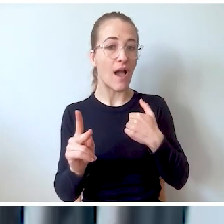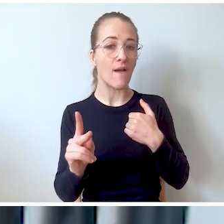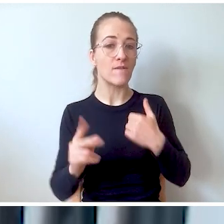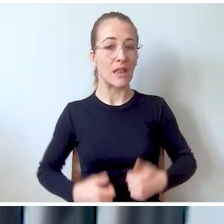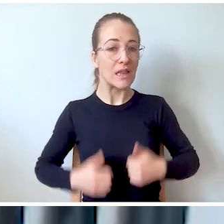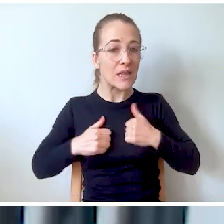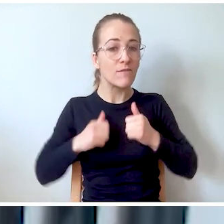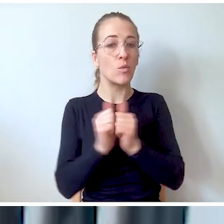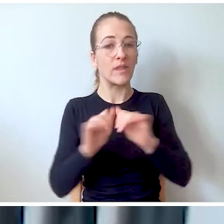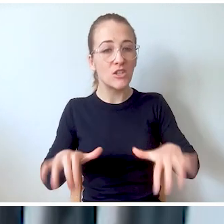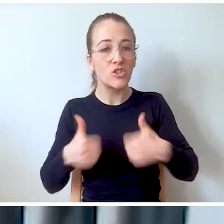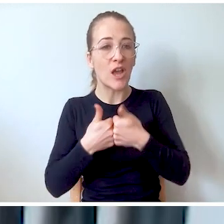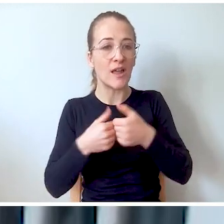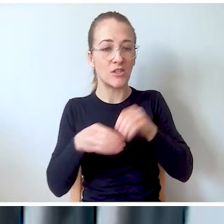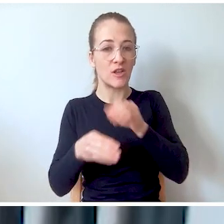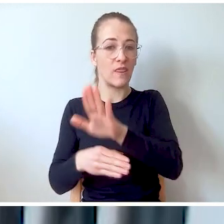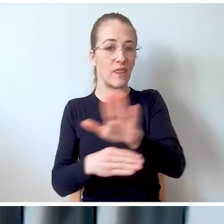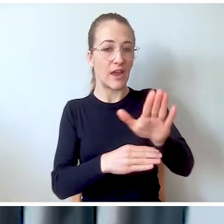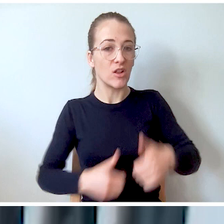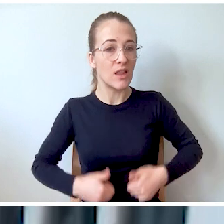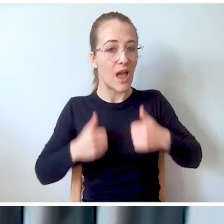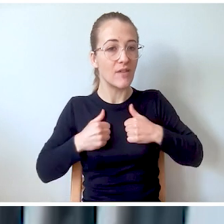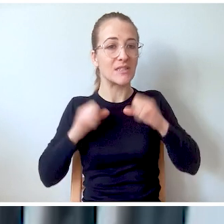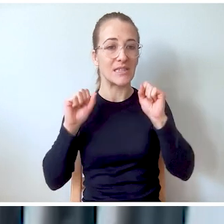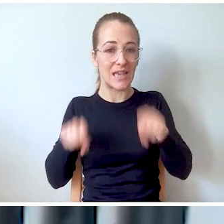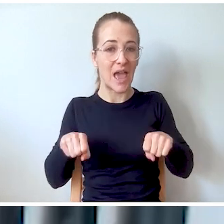who have lived with challenge in their lives can continue,